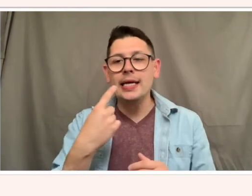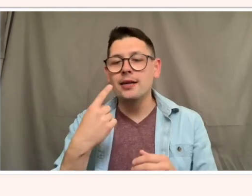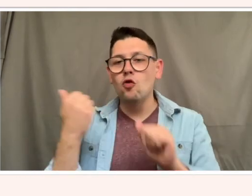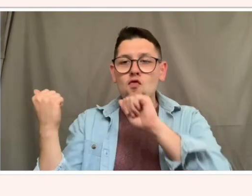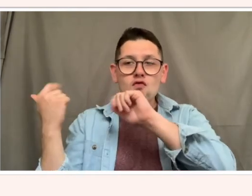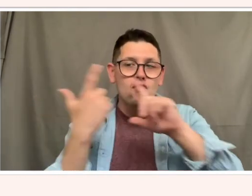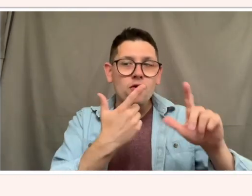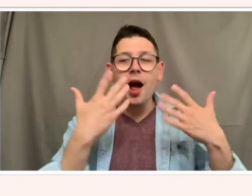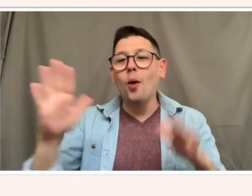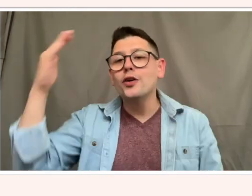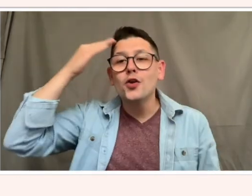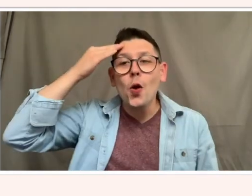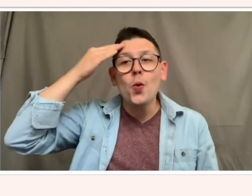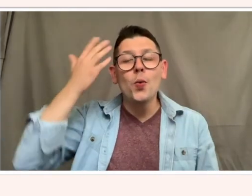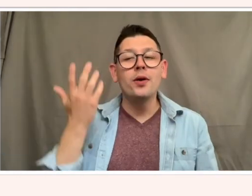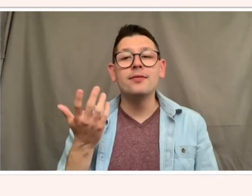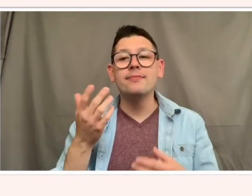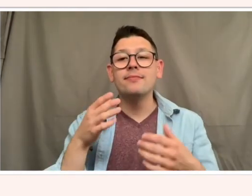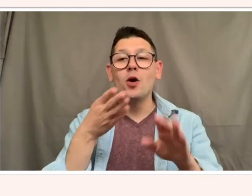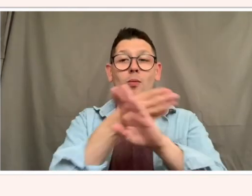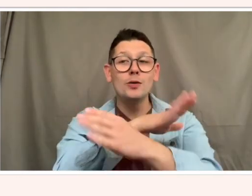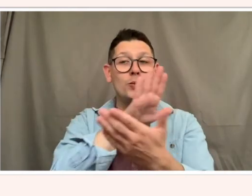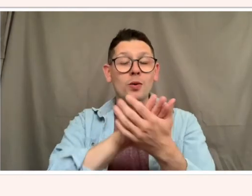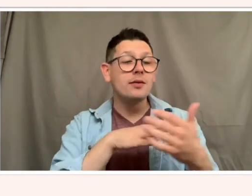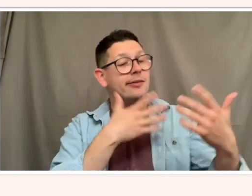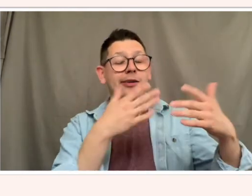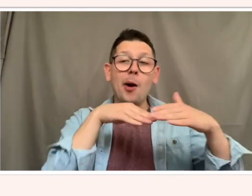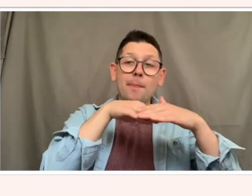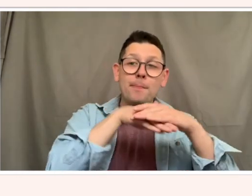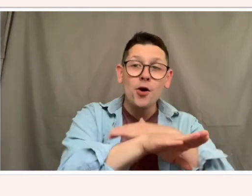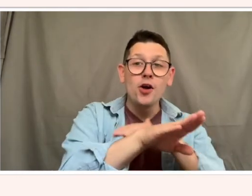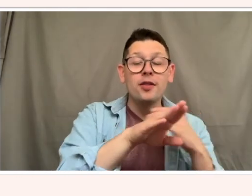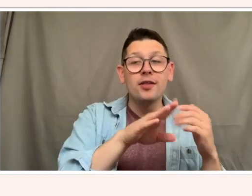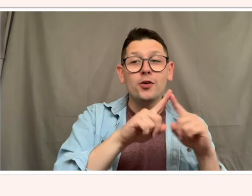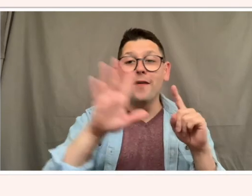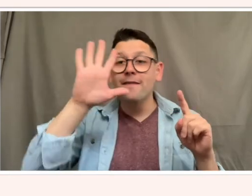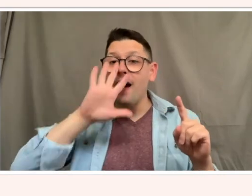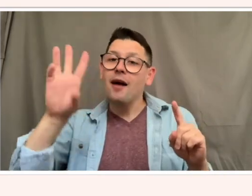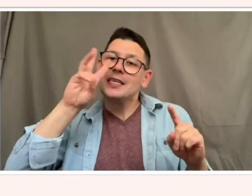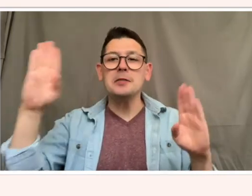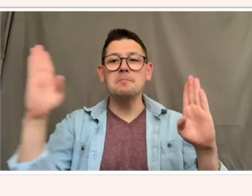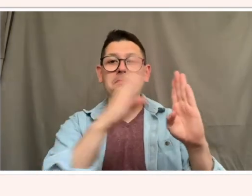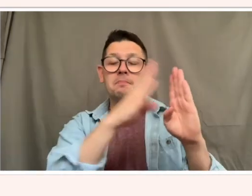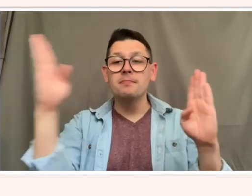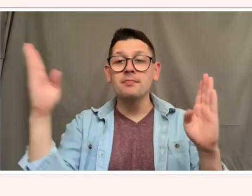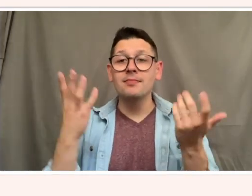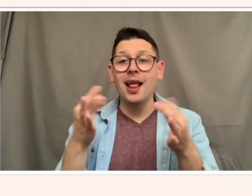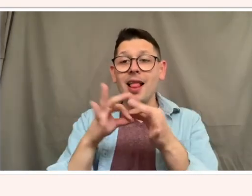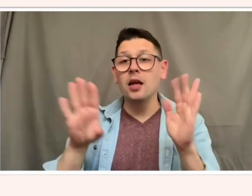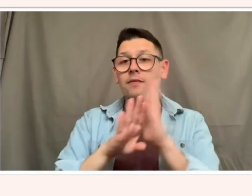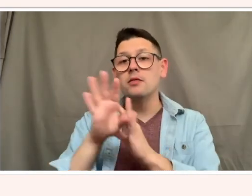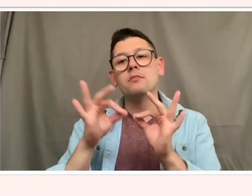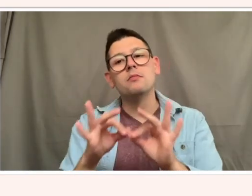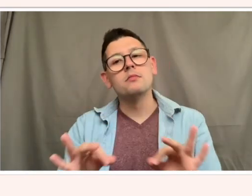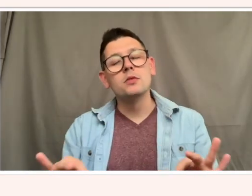As it pertains to language development, obviously we all know that preschool students when they're coming in before